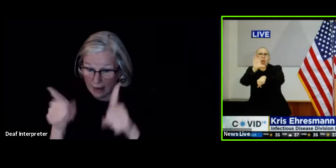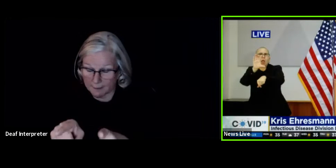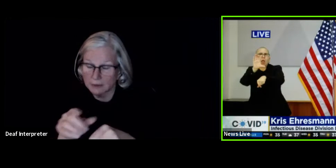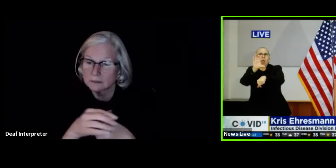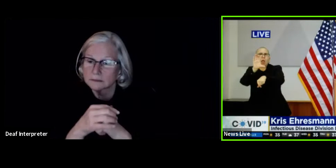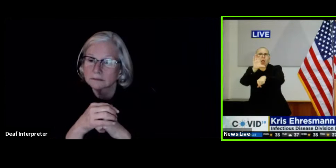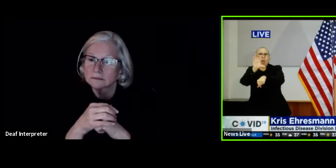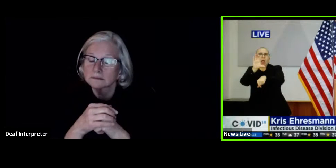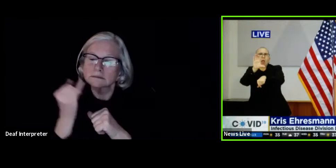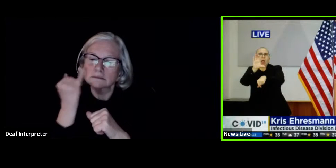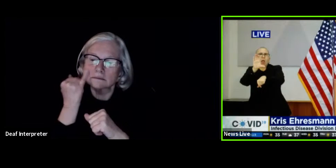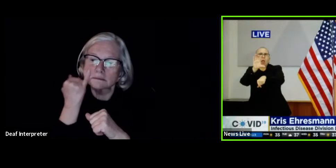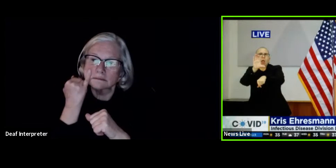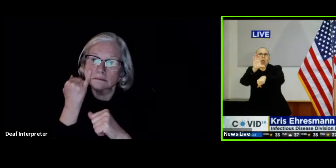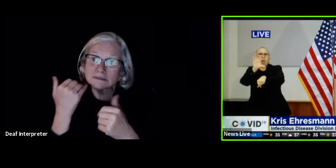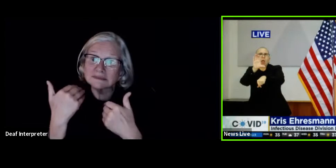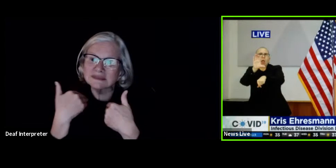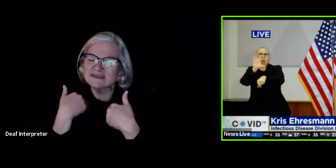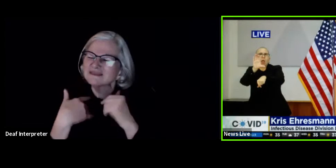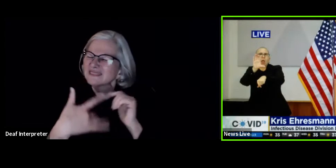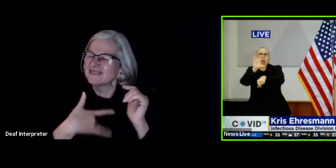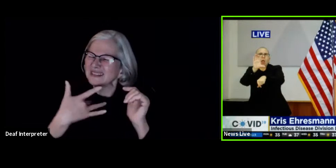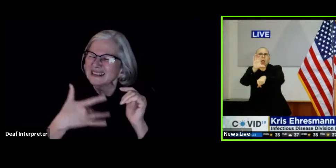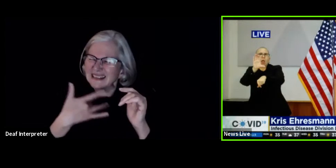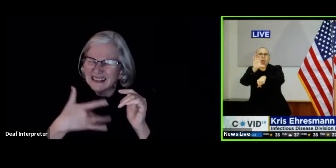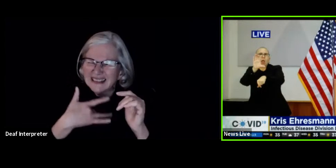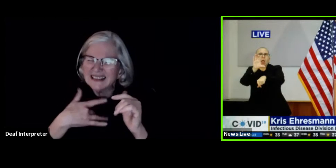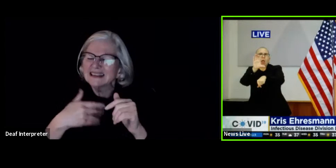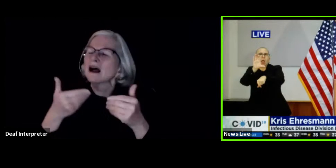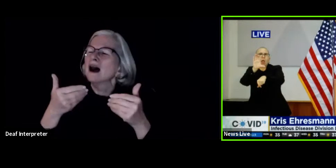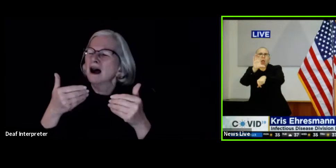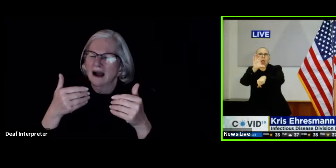TESTED FOR COVID, AND YOU CAN ALSO TALK TO YOUR HEALTHCARE PROVIDER IF YOU WANT MORE